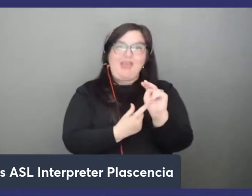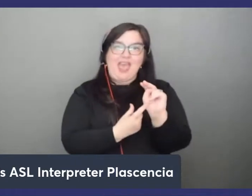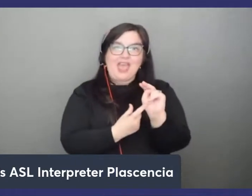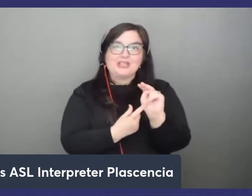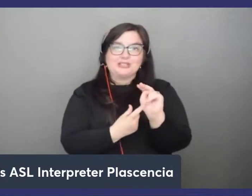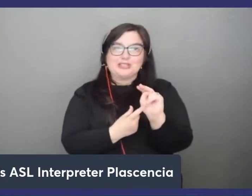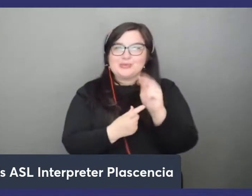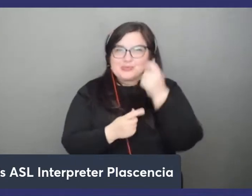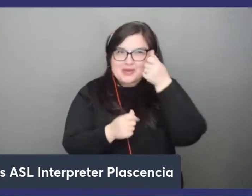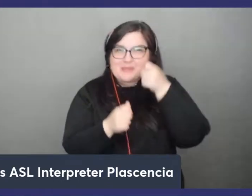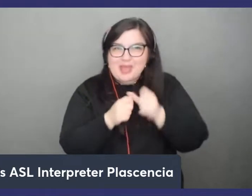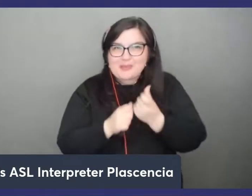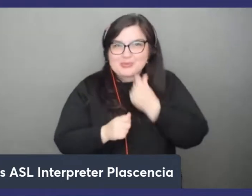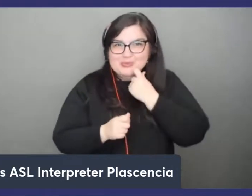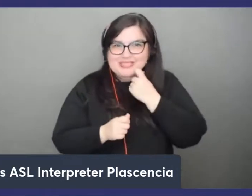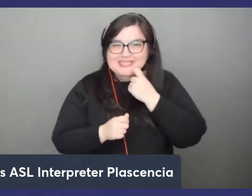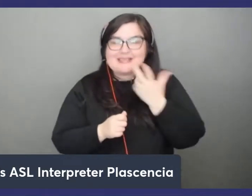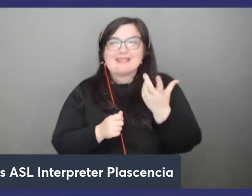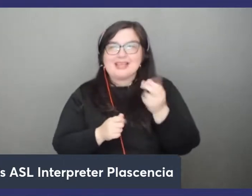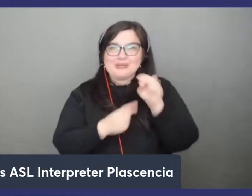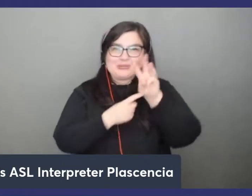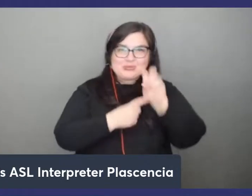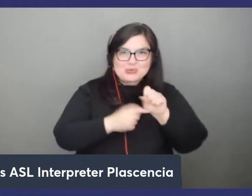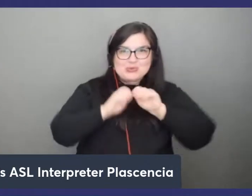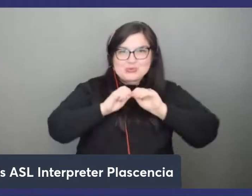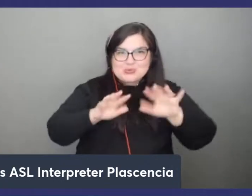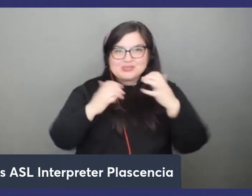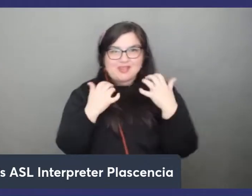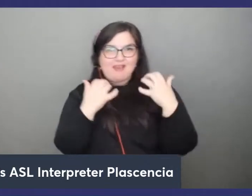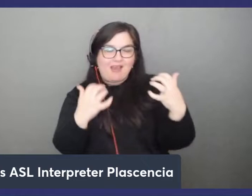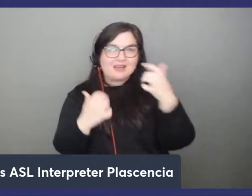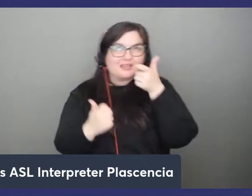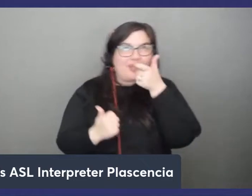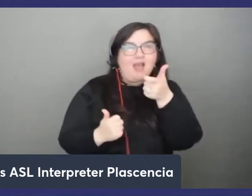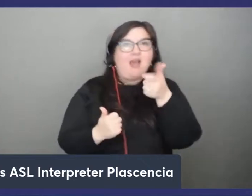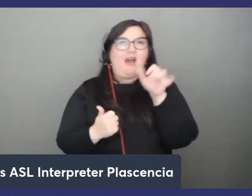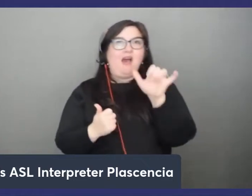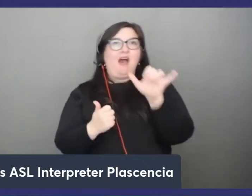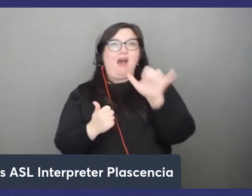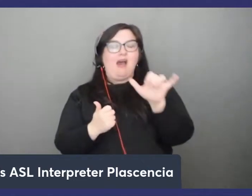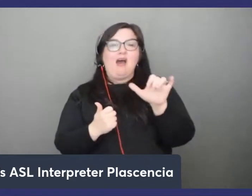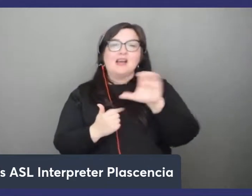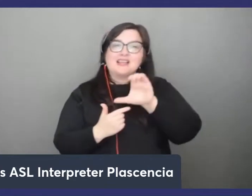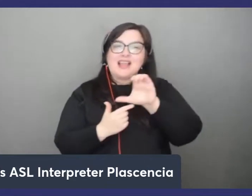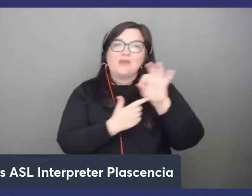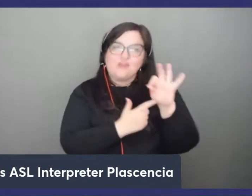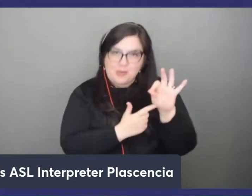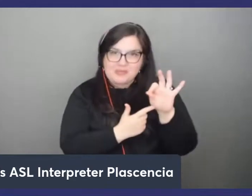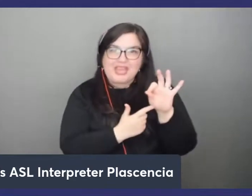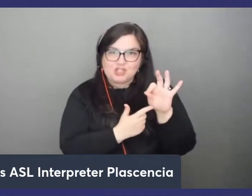I think like a lot of our listeners might be aware of CloudFormation and whole CloudFormation templates.